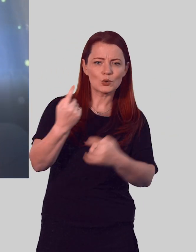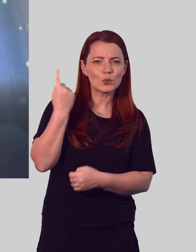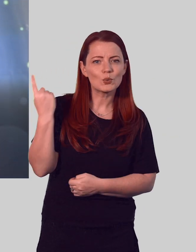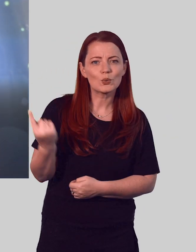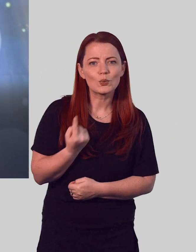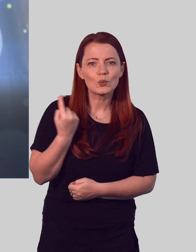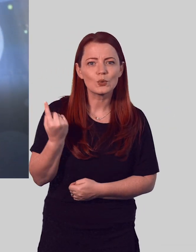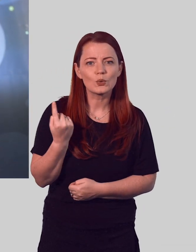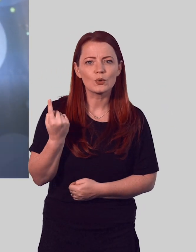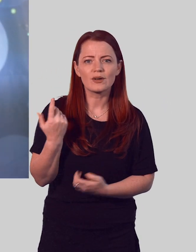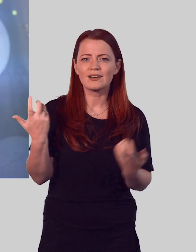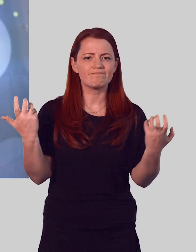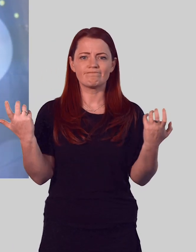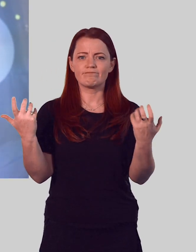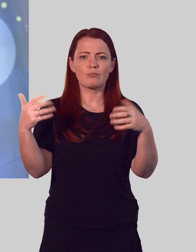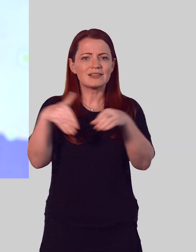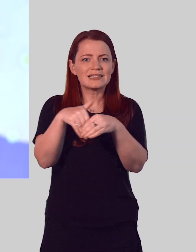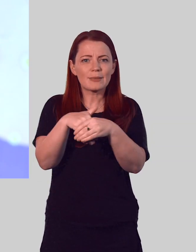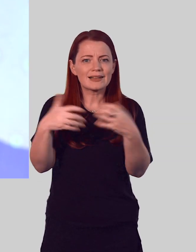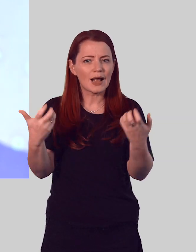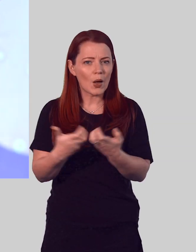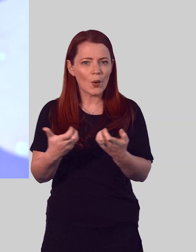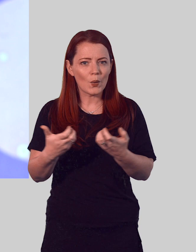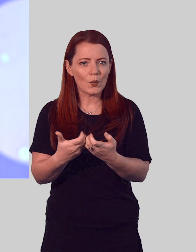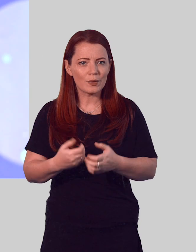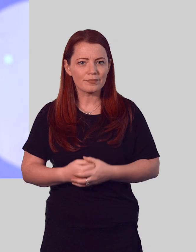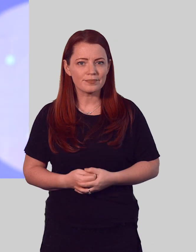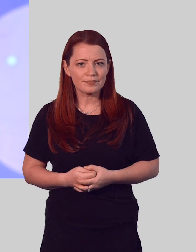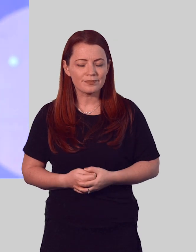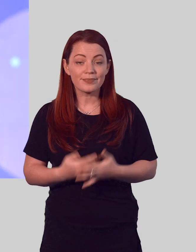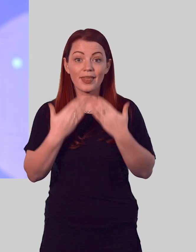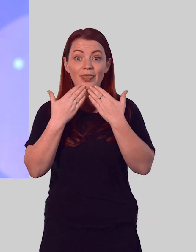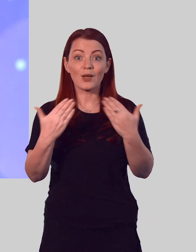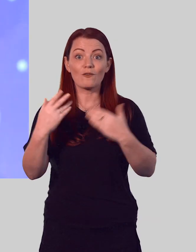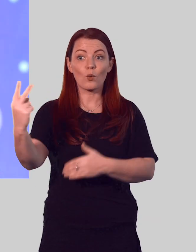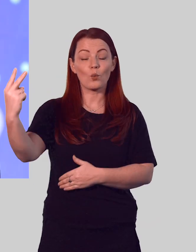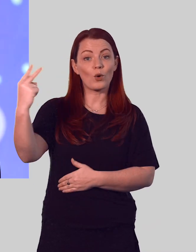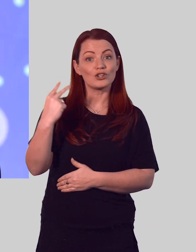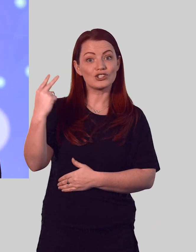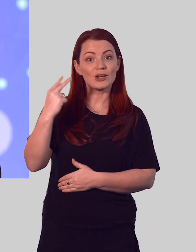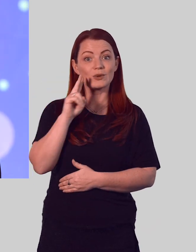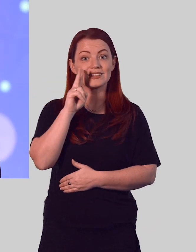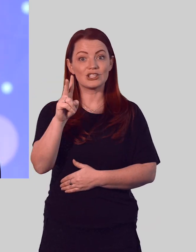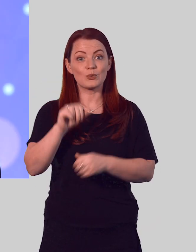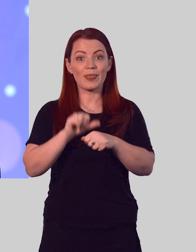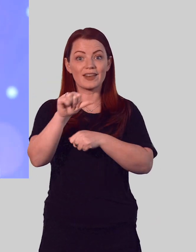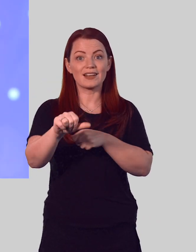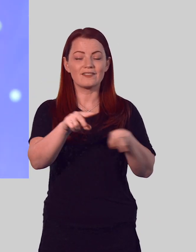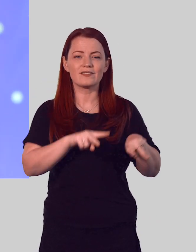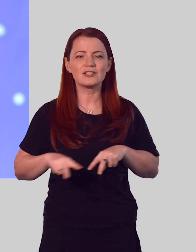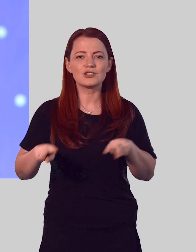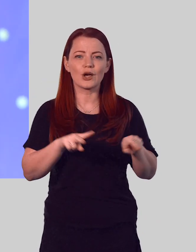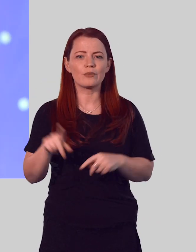and how can they participate. Thanks for watching and see you in the next video on: What are the production